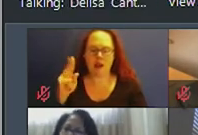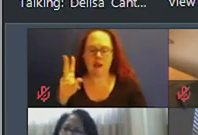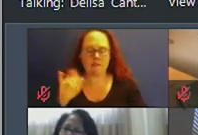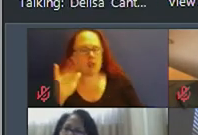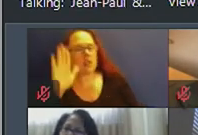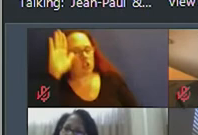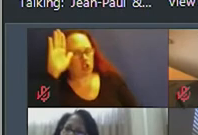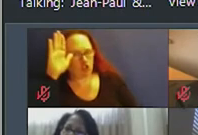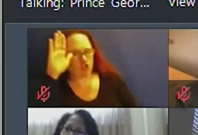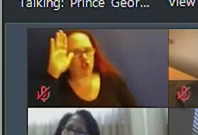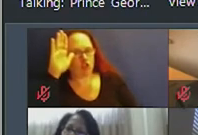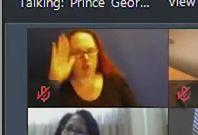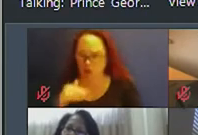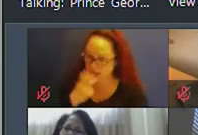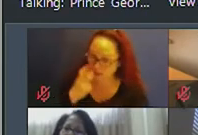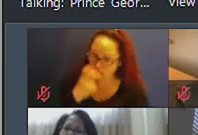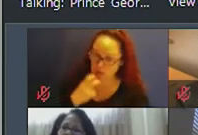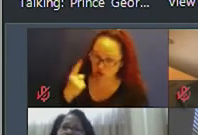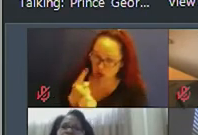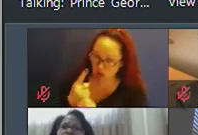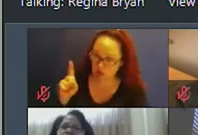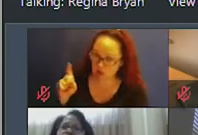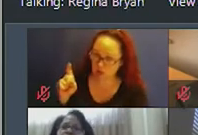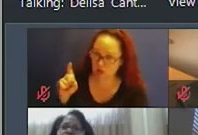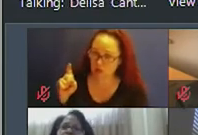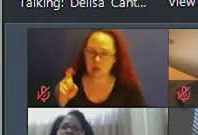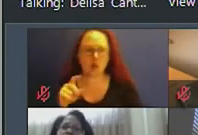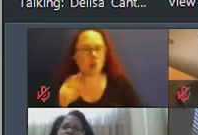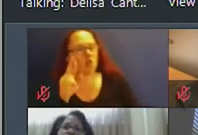Did I pronounce it correctly? Its Raynolds